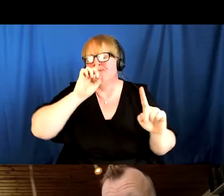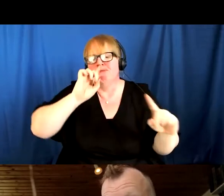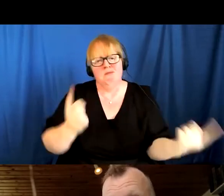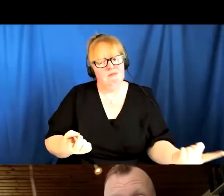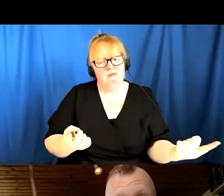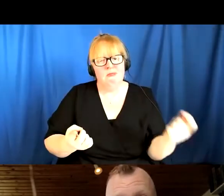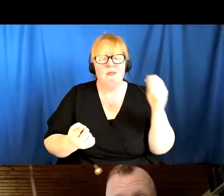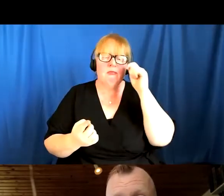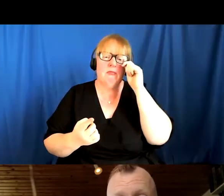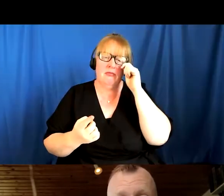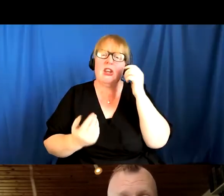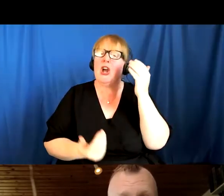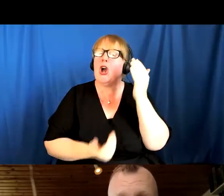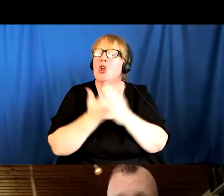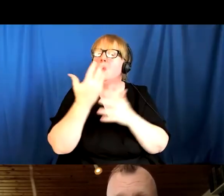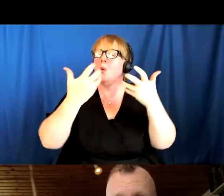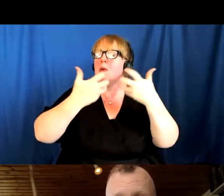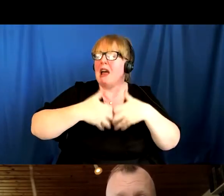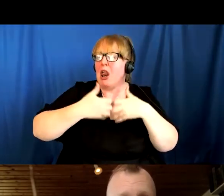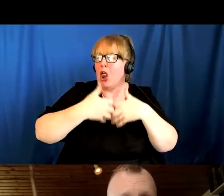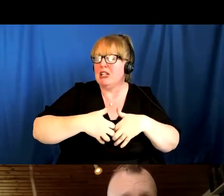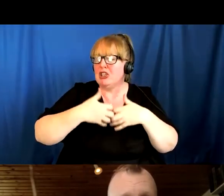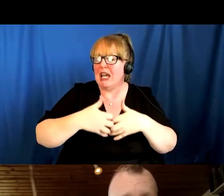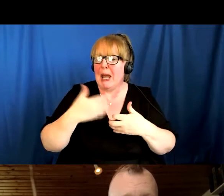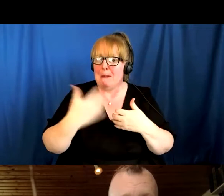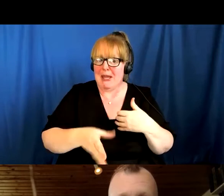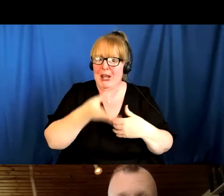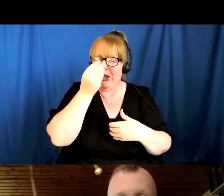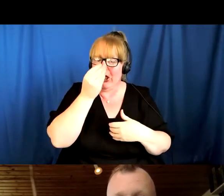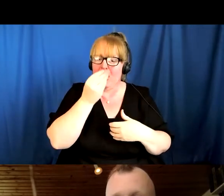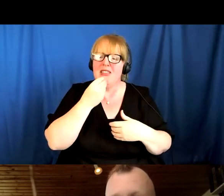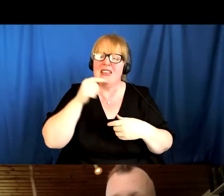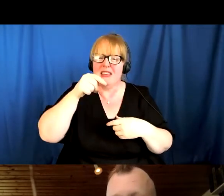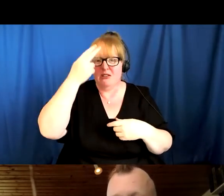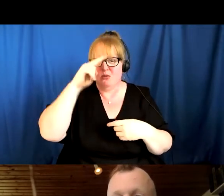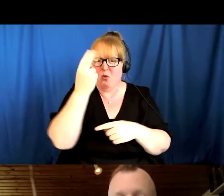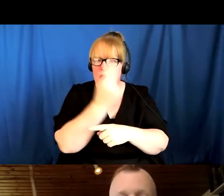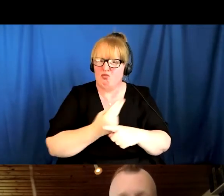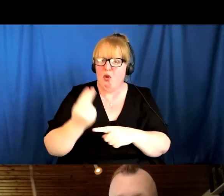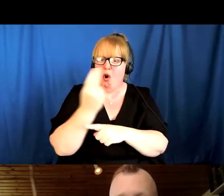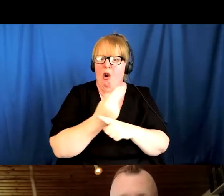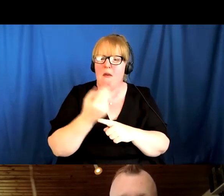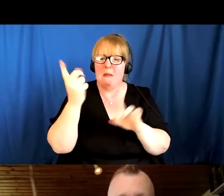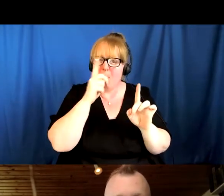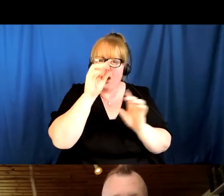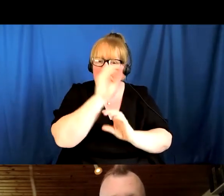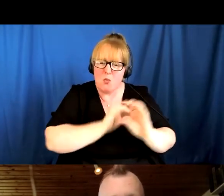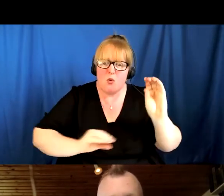that I hadn't used before. So spatial chat. So, what you can see here, this is like a drawing, but people could move around this image and talk with one another.